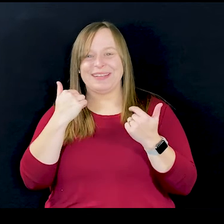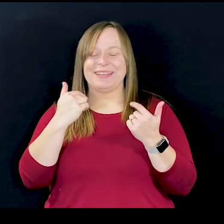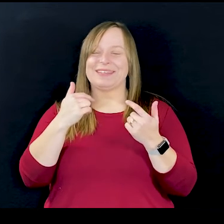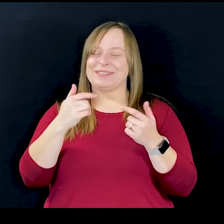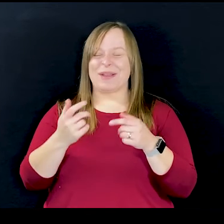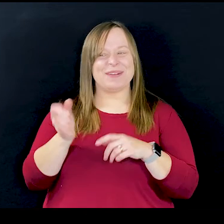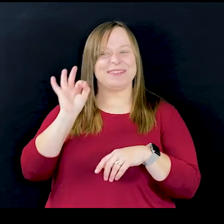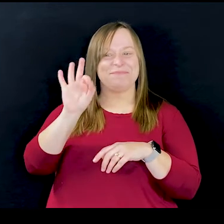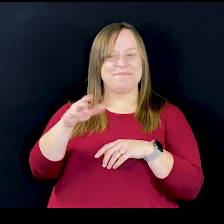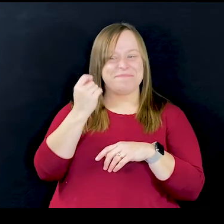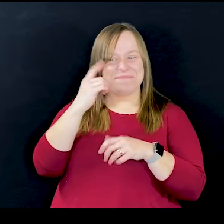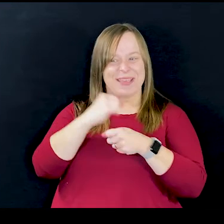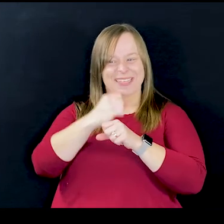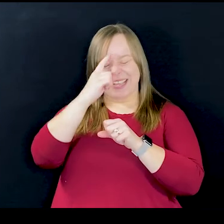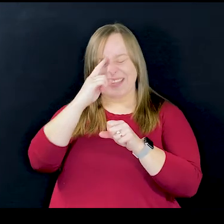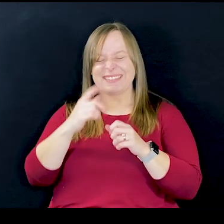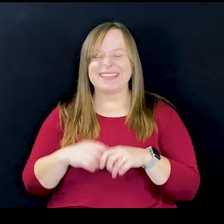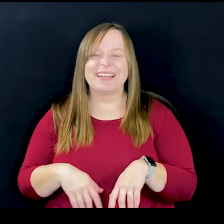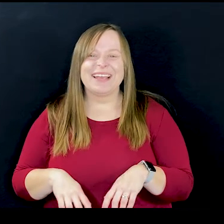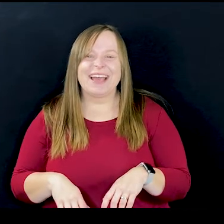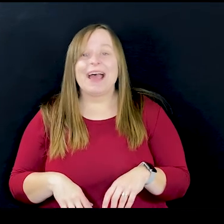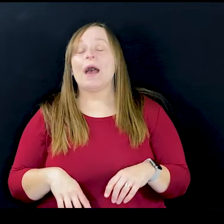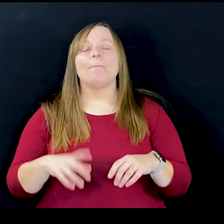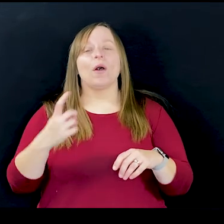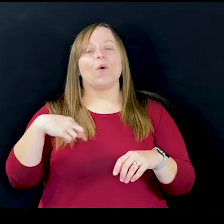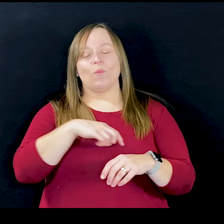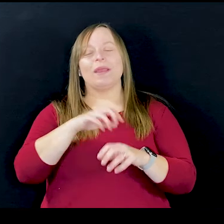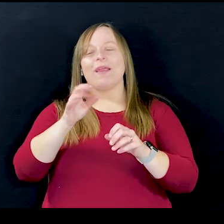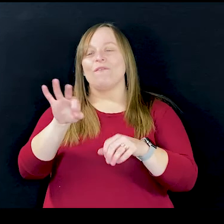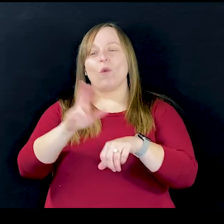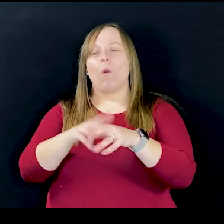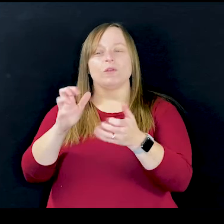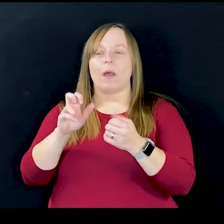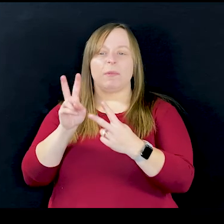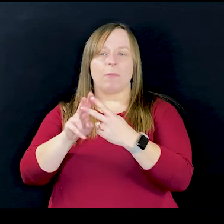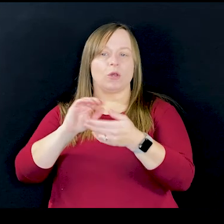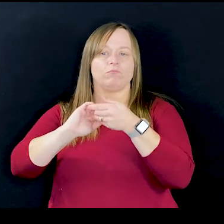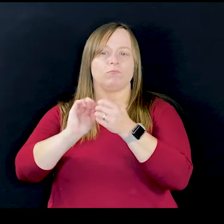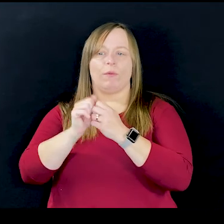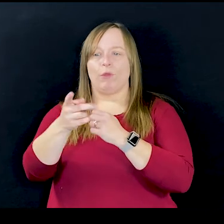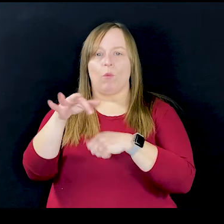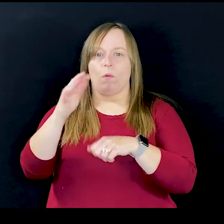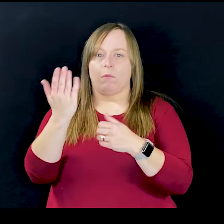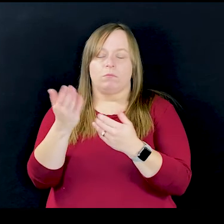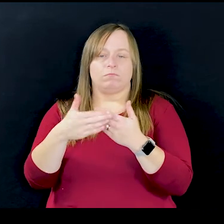So touché to you. But we do want to be a partner with you on this.